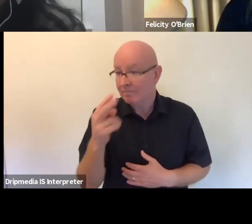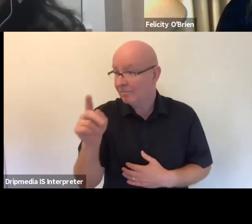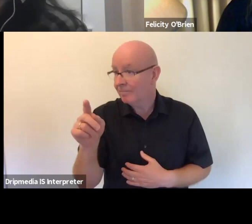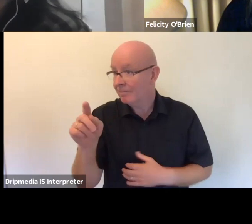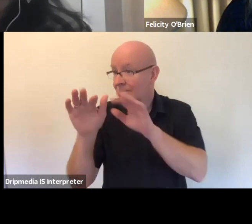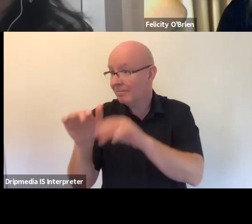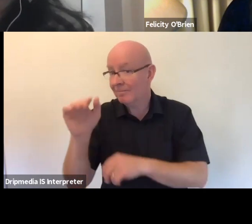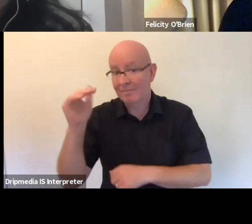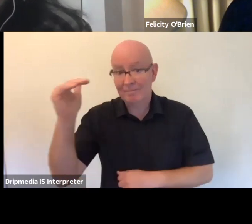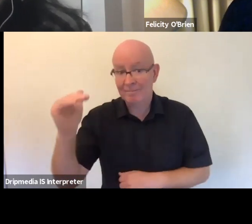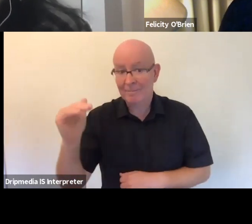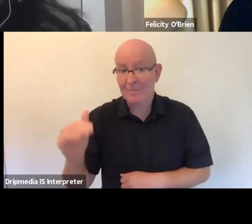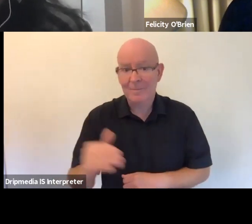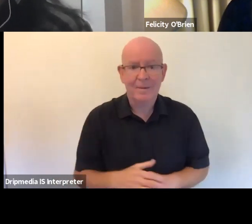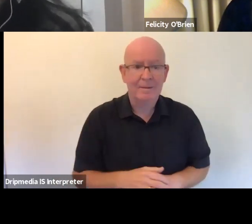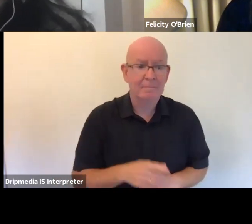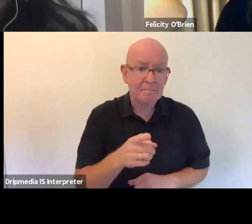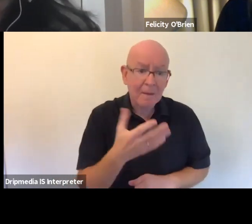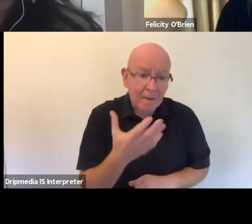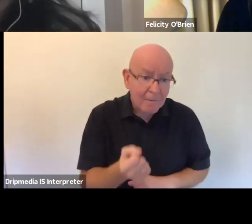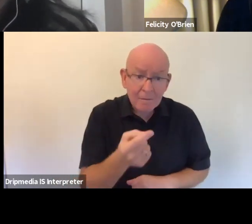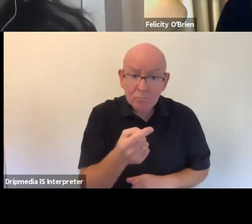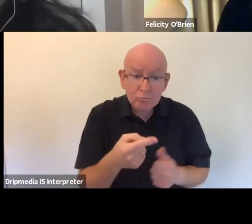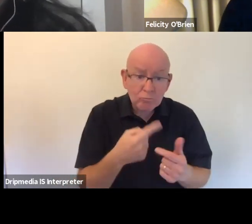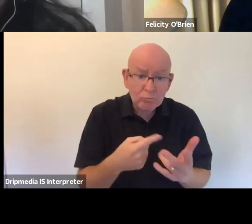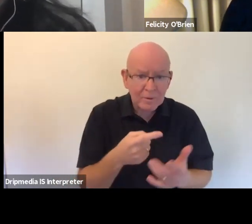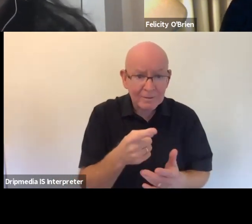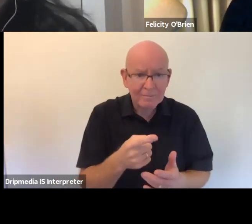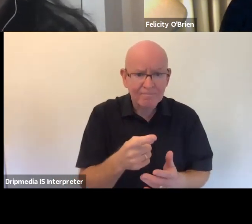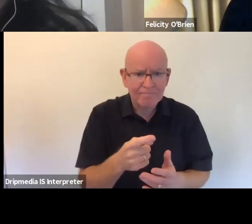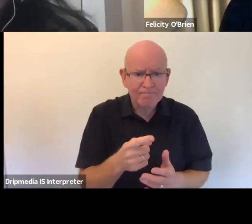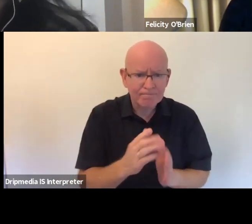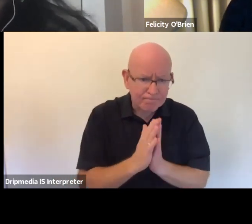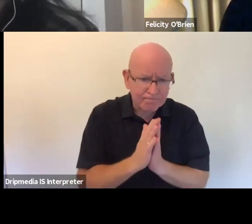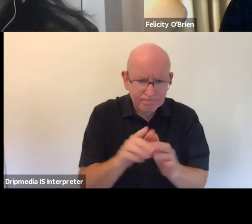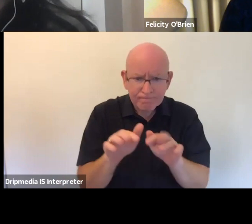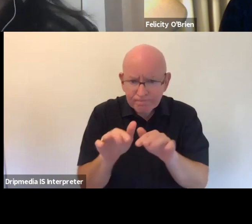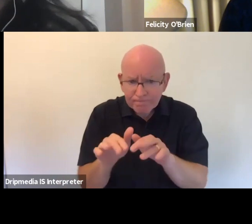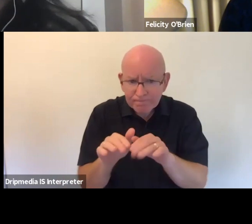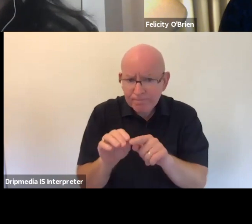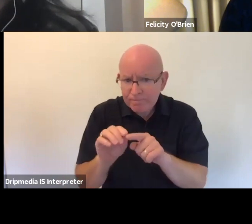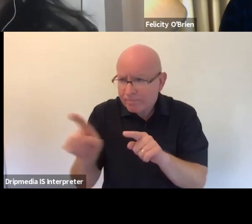that we will answer all the questions and put their answers up on the website